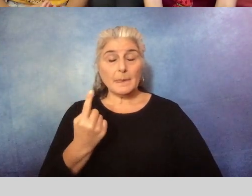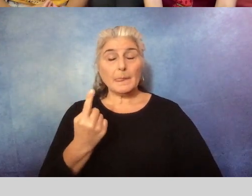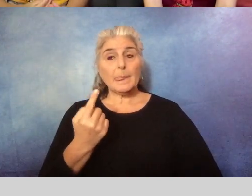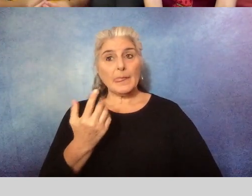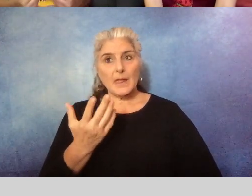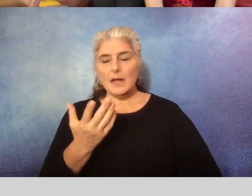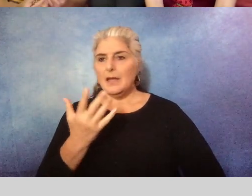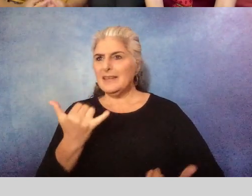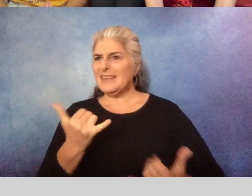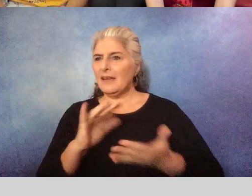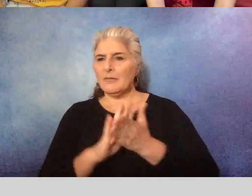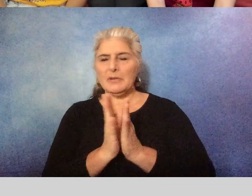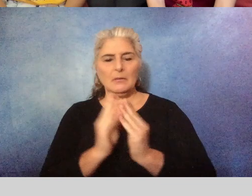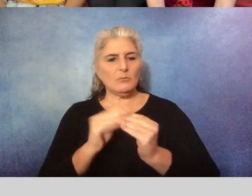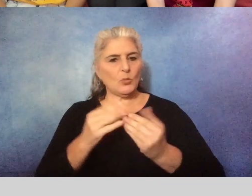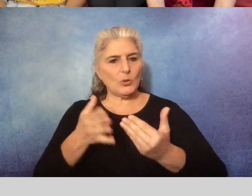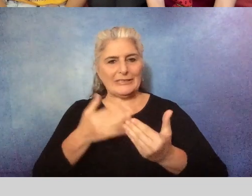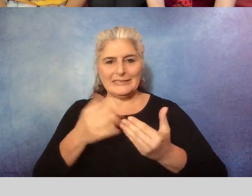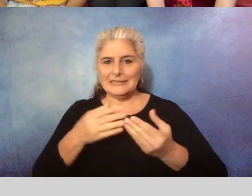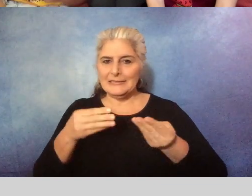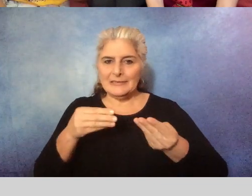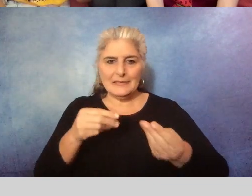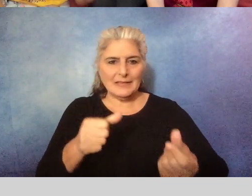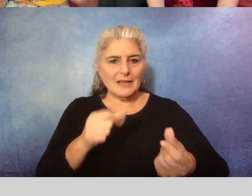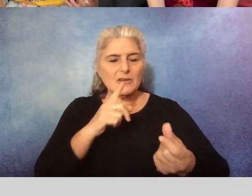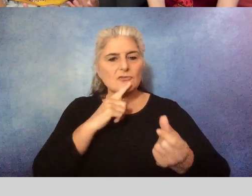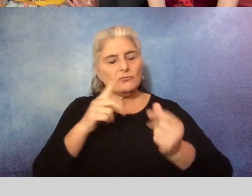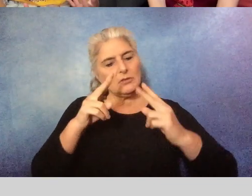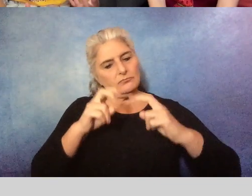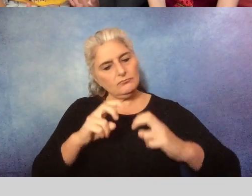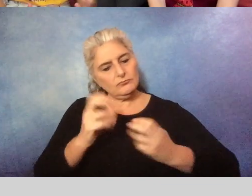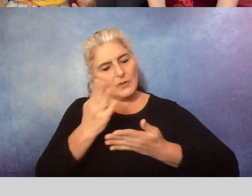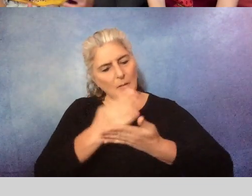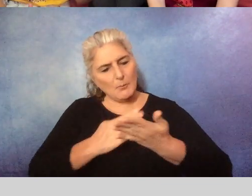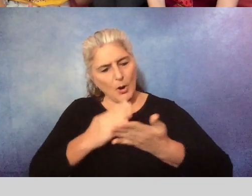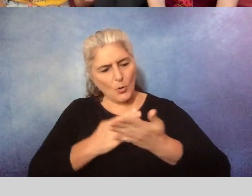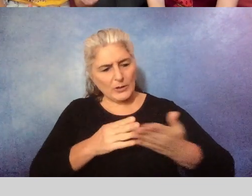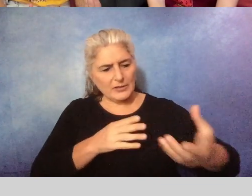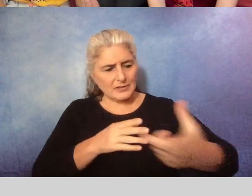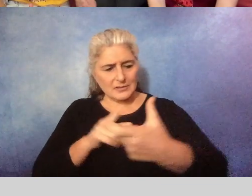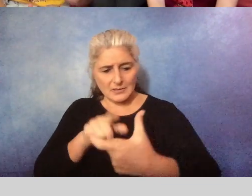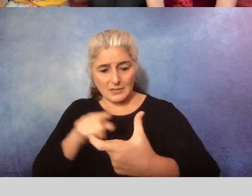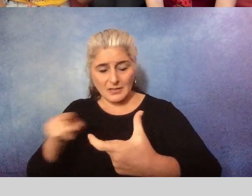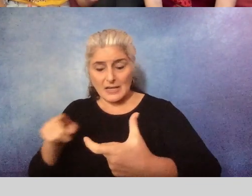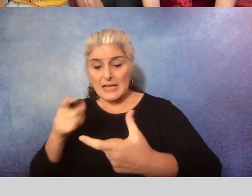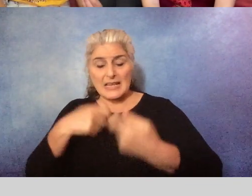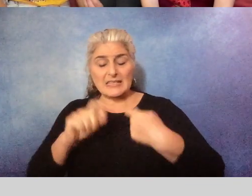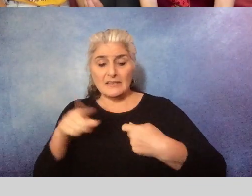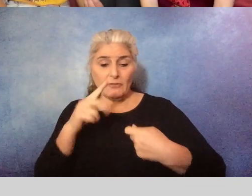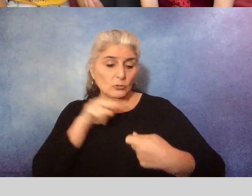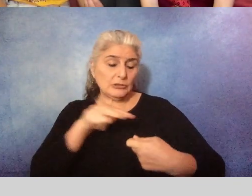it makes it so much easier to look at the components and see instead of numbers,